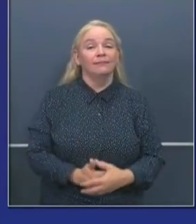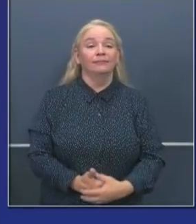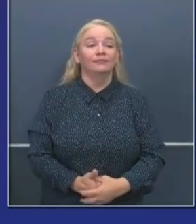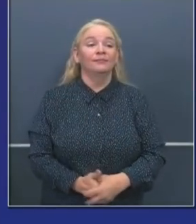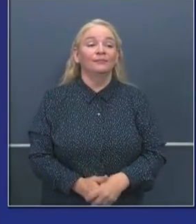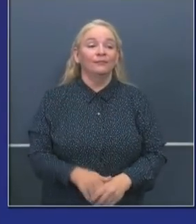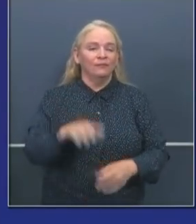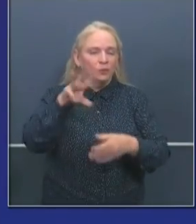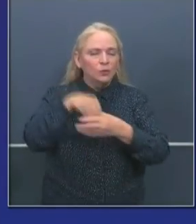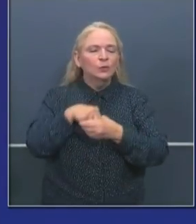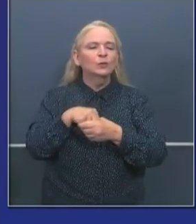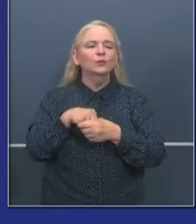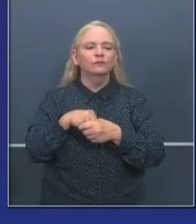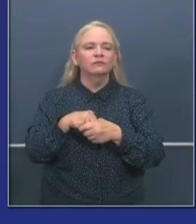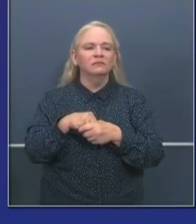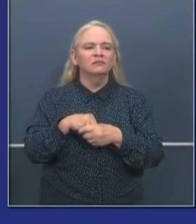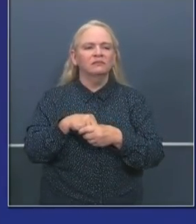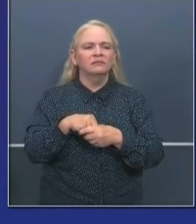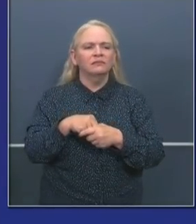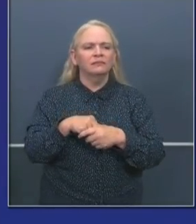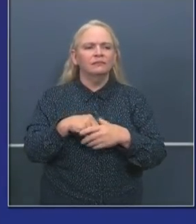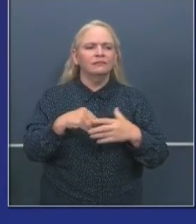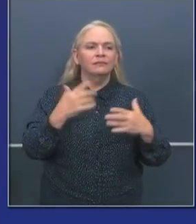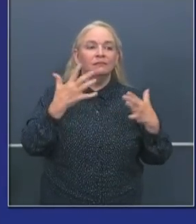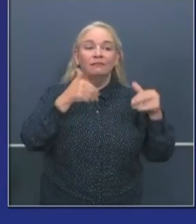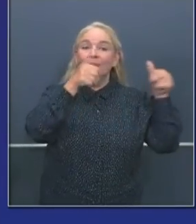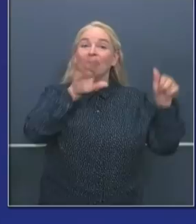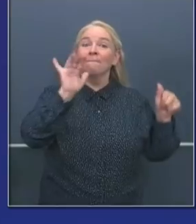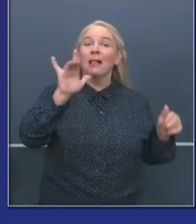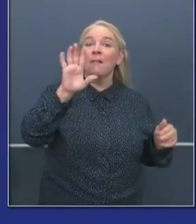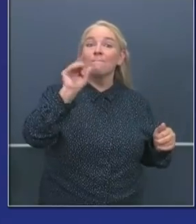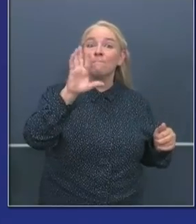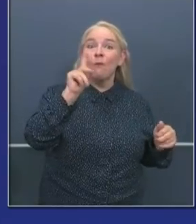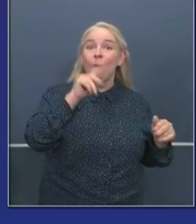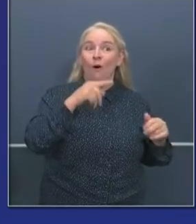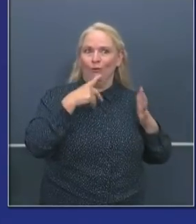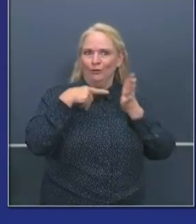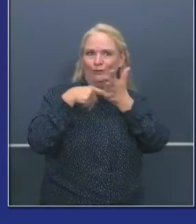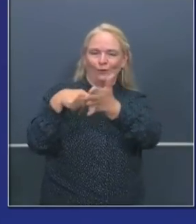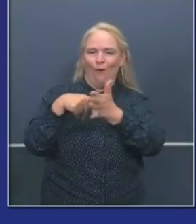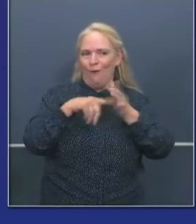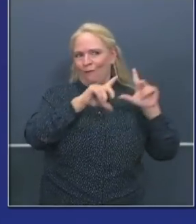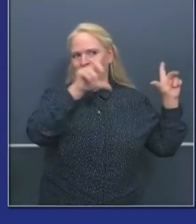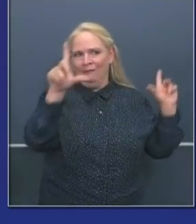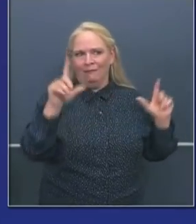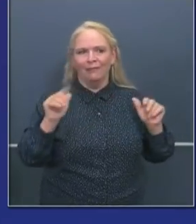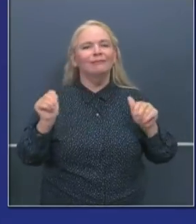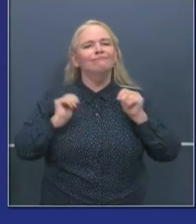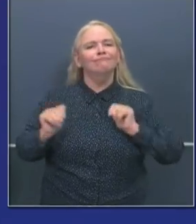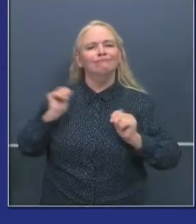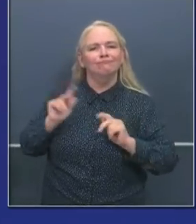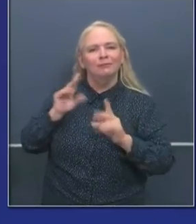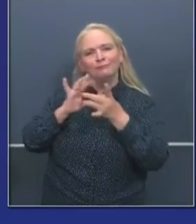AND SPANISH. I'LL GIVE YOU A PREVIEW OF WHAT THE PUBLIC SERVICE ANNOUNCEMENT LOOKS LIKE AND INCLUDES -- I'LL GET TO THAT IN A MOMENT.